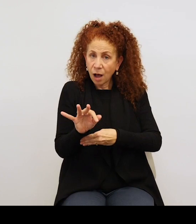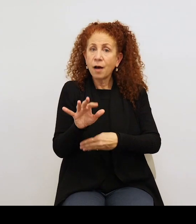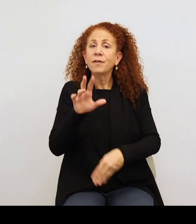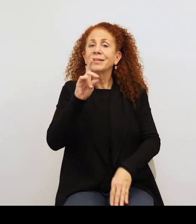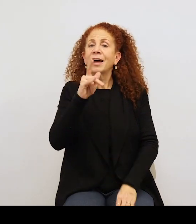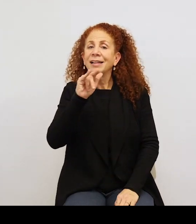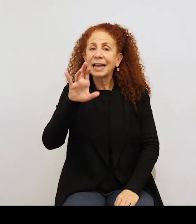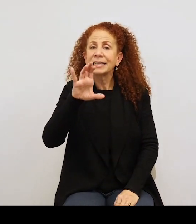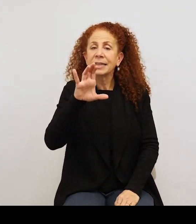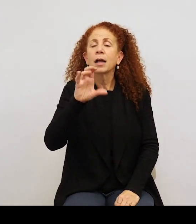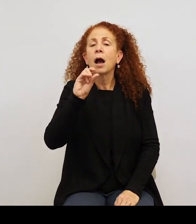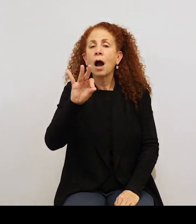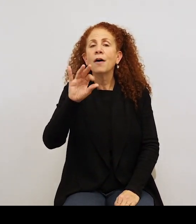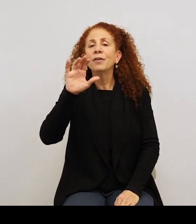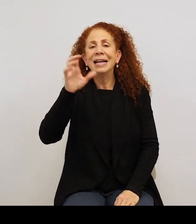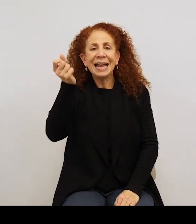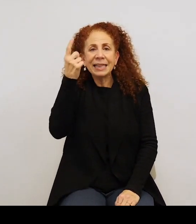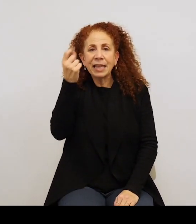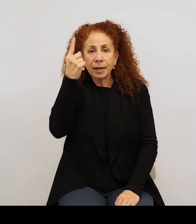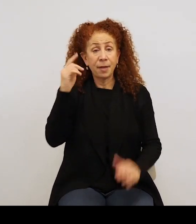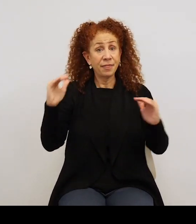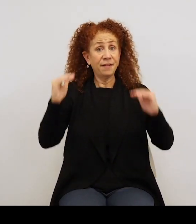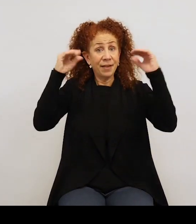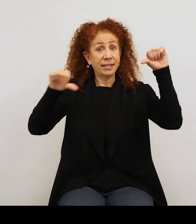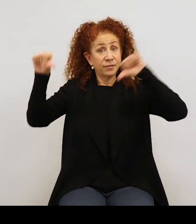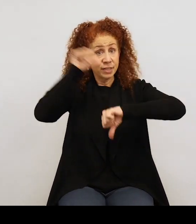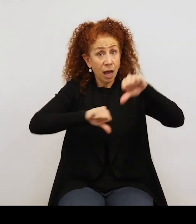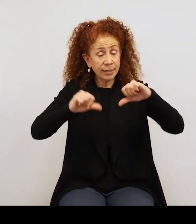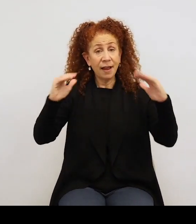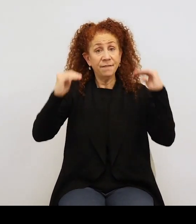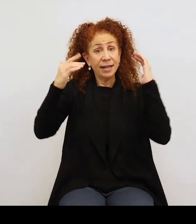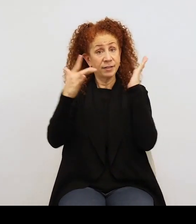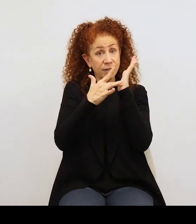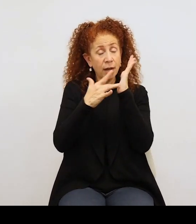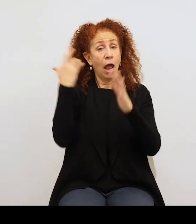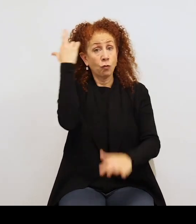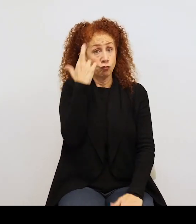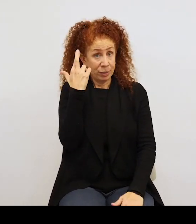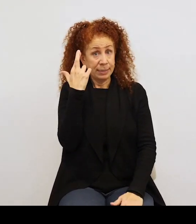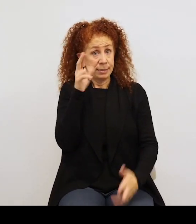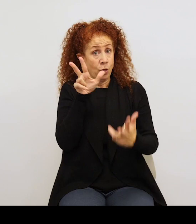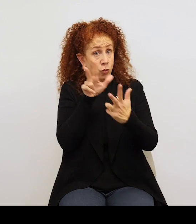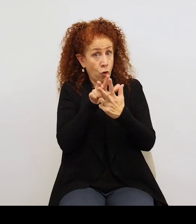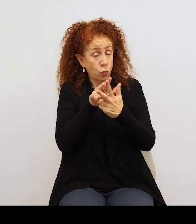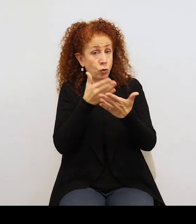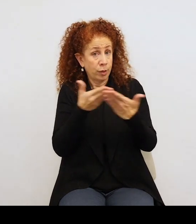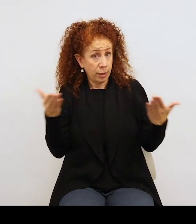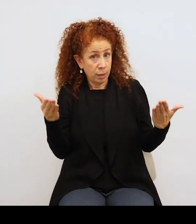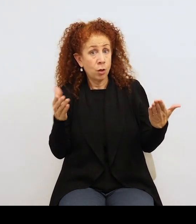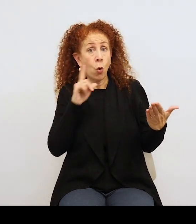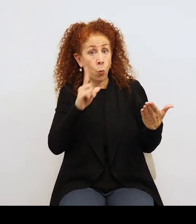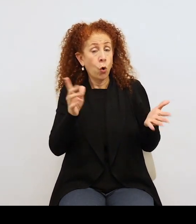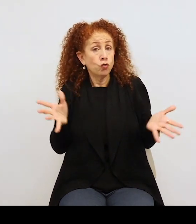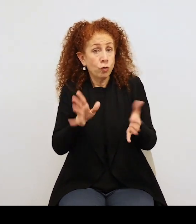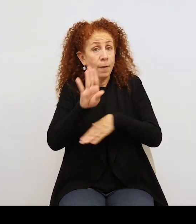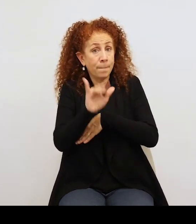of enlightenment. The advance of the sciences, technology, and reason were, for the most part, driven by an ideology